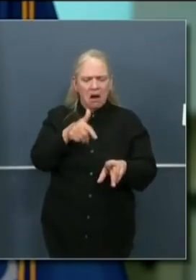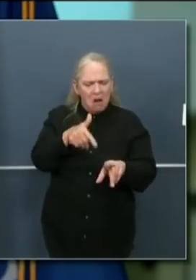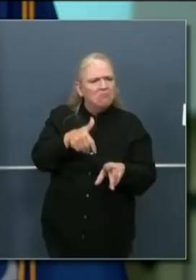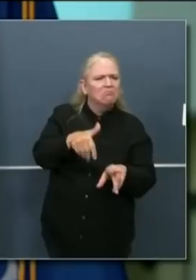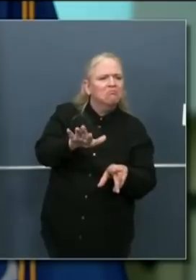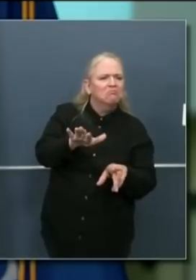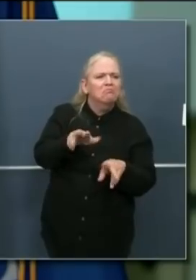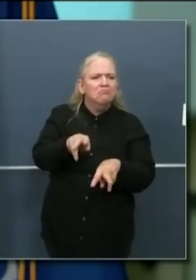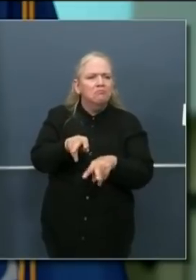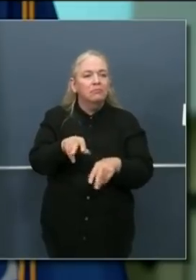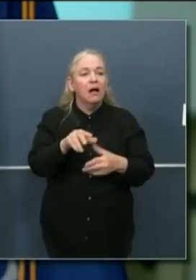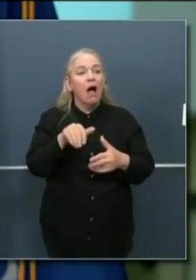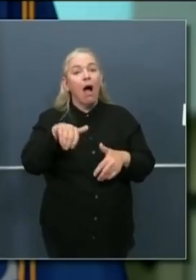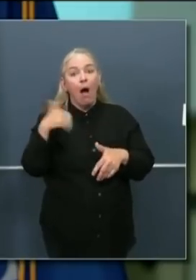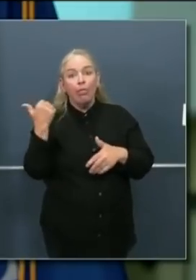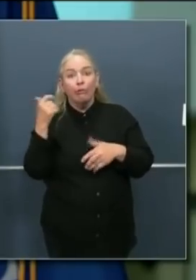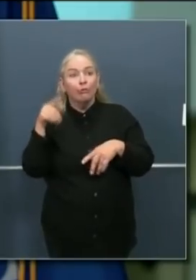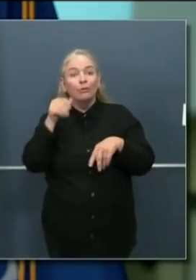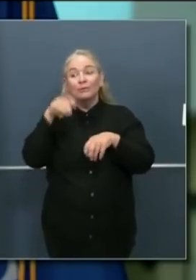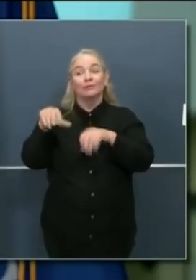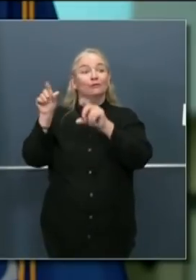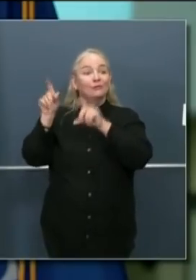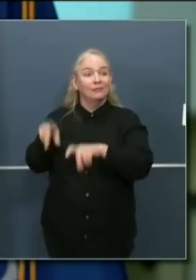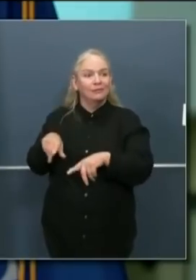WHAT WE WERE SEEING IN THE PAST